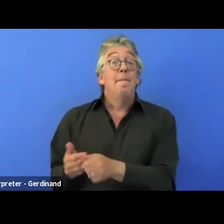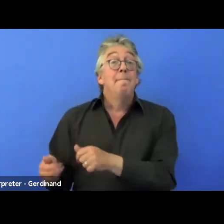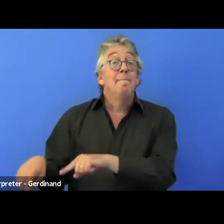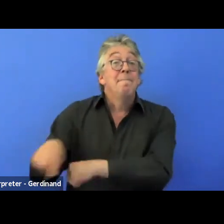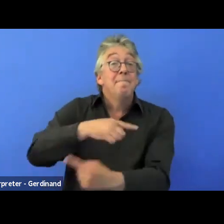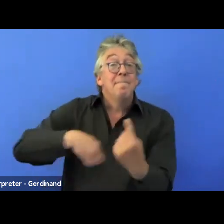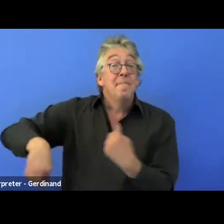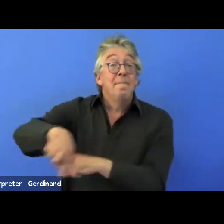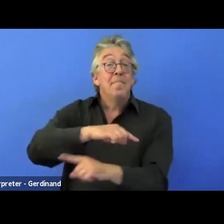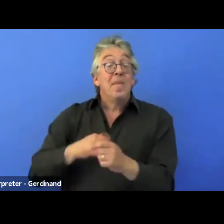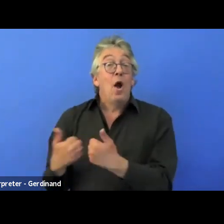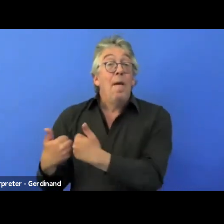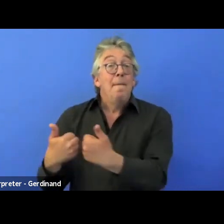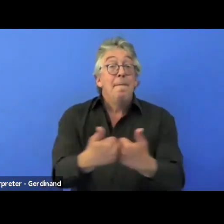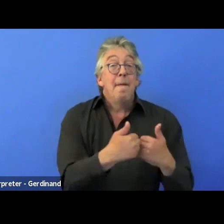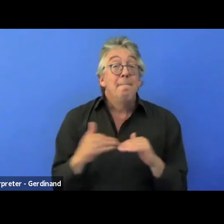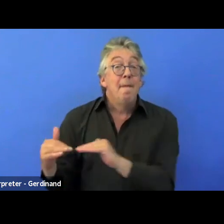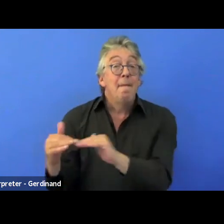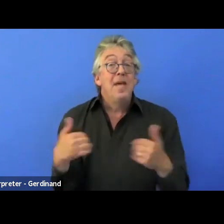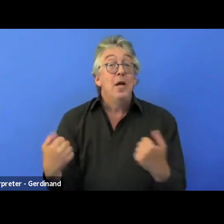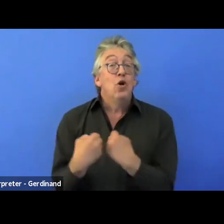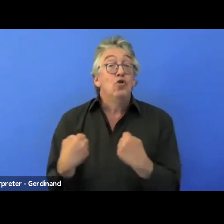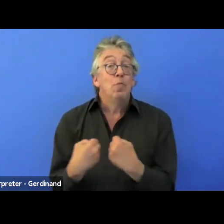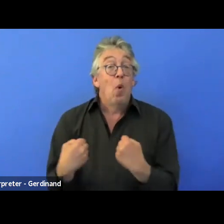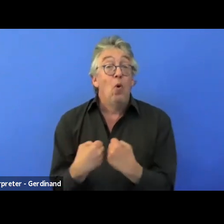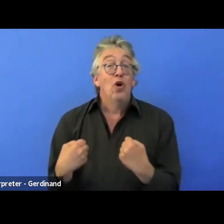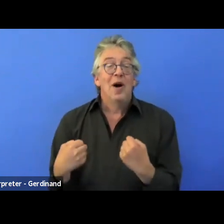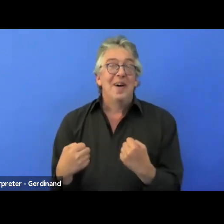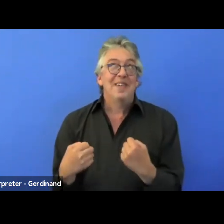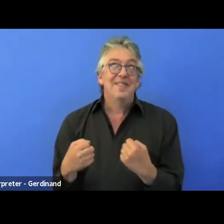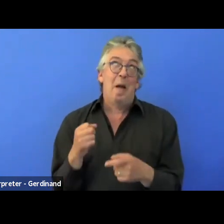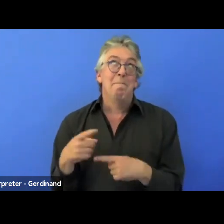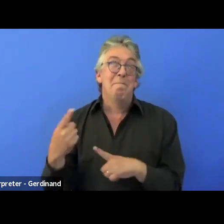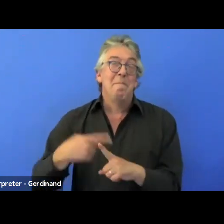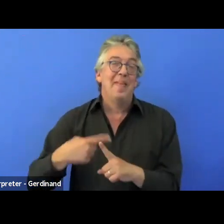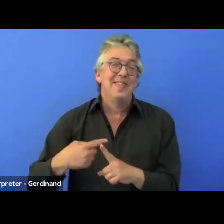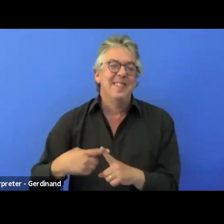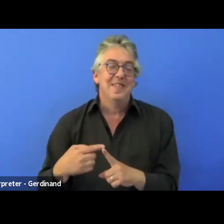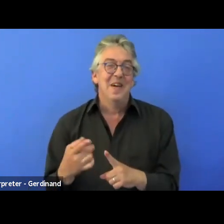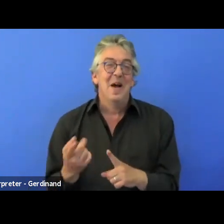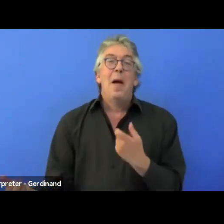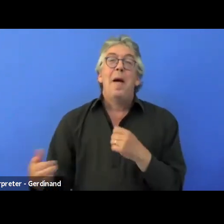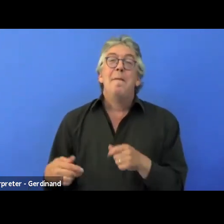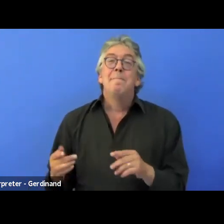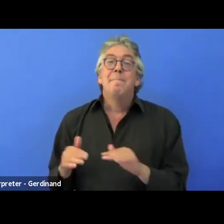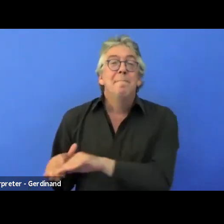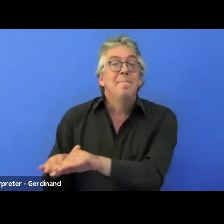in the coming months, hopefully not years. And then, we will keep on supporting our members